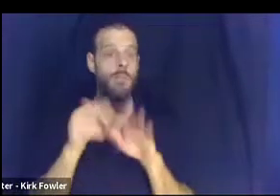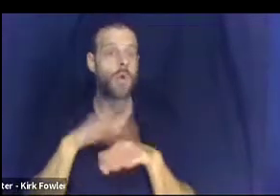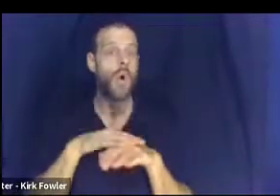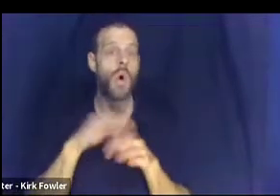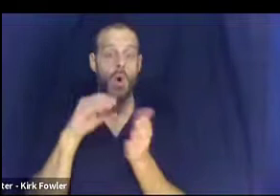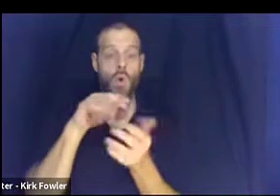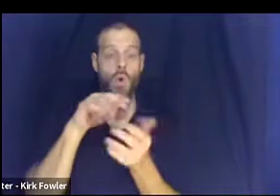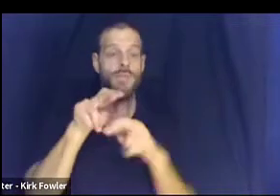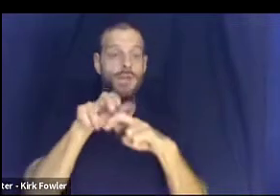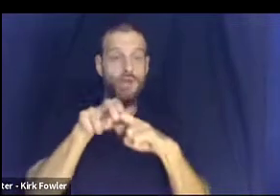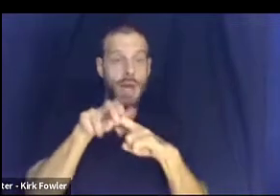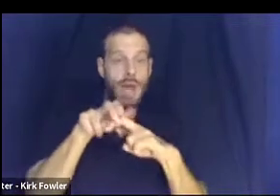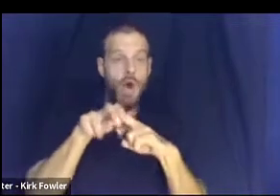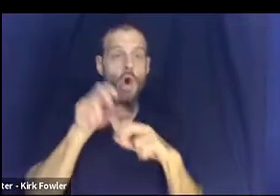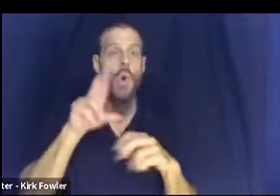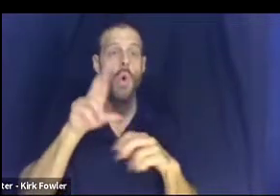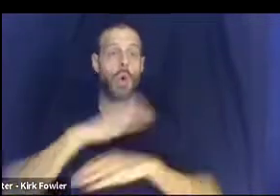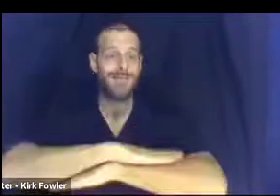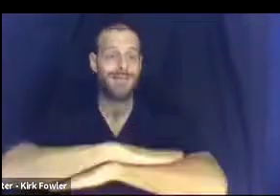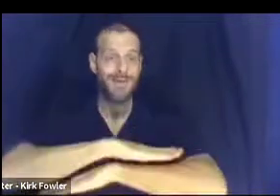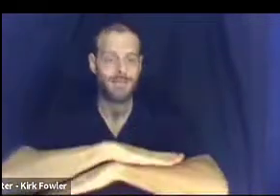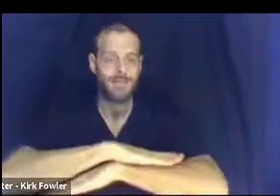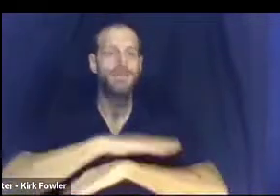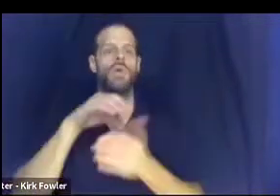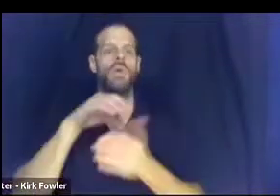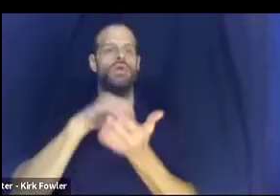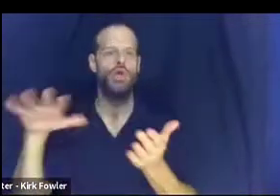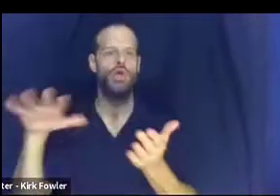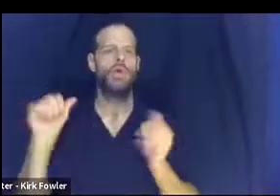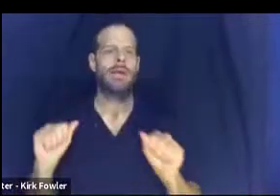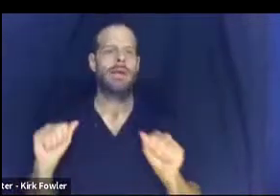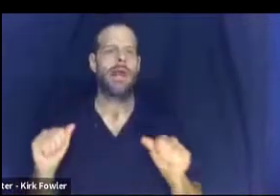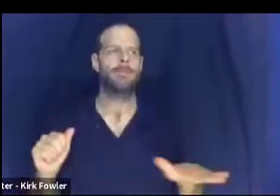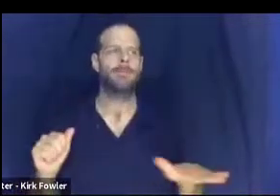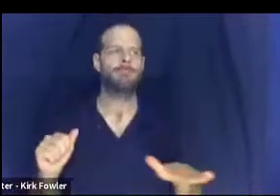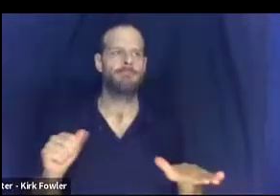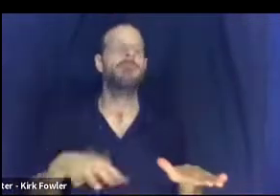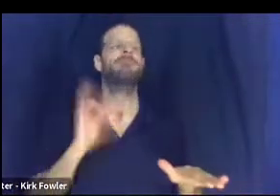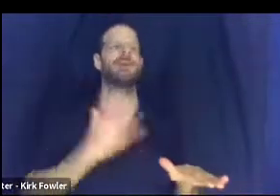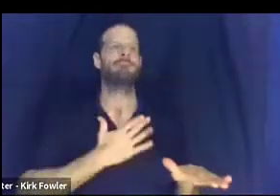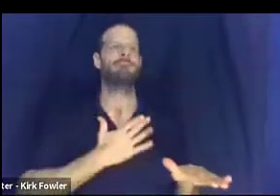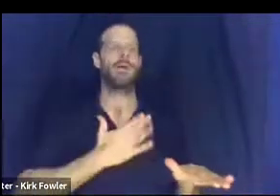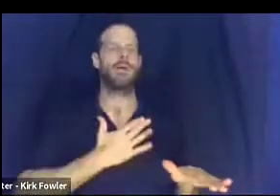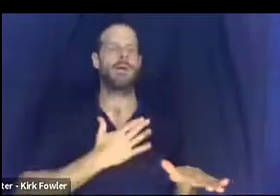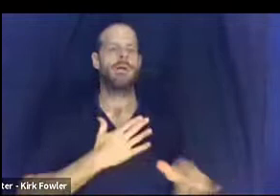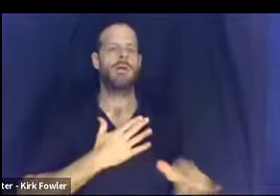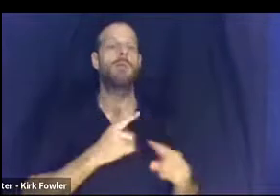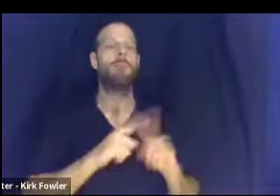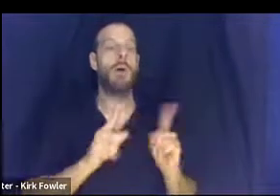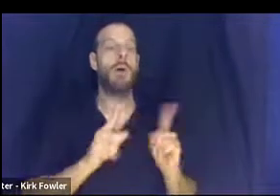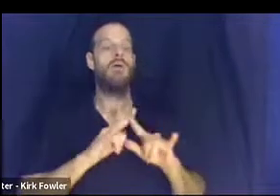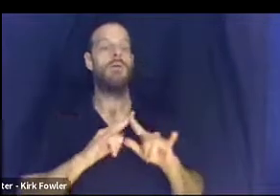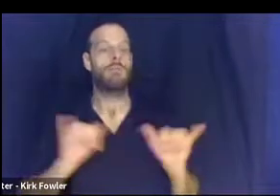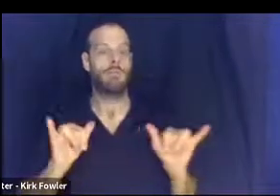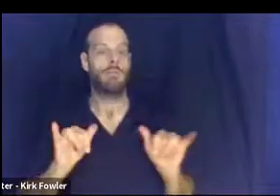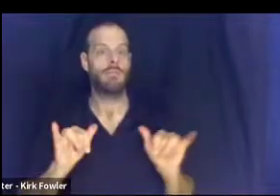so that your student can find their own one, but they can also start to recognize that other people also have labels and names too.